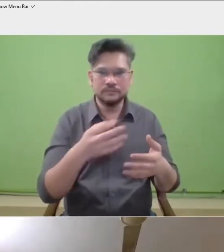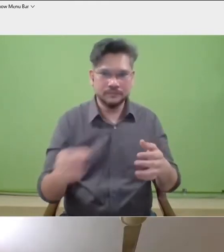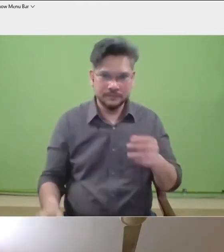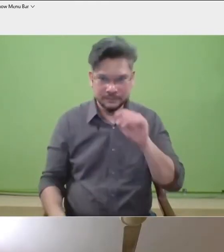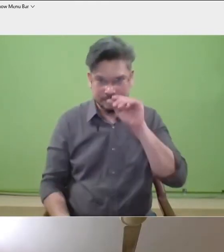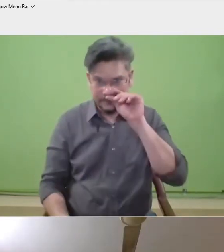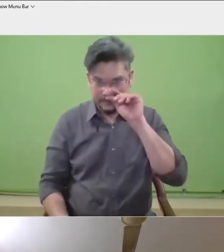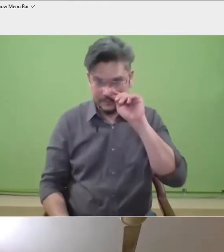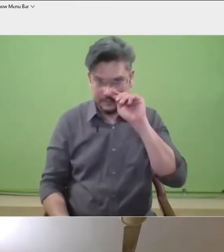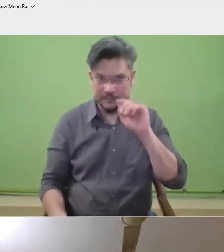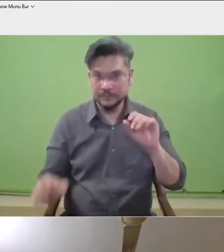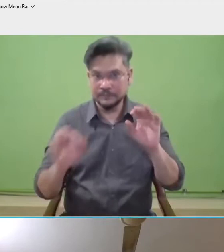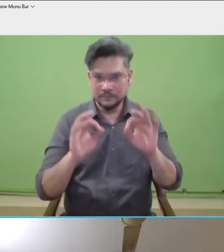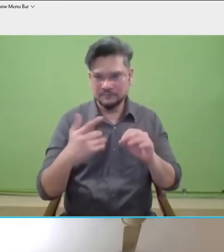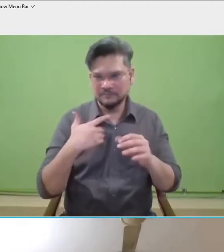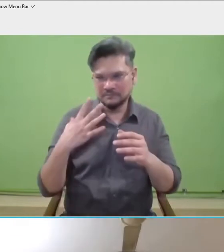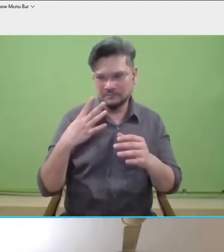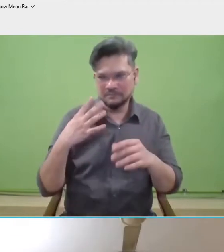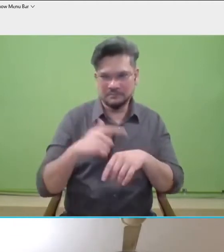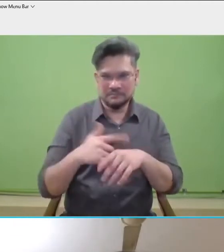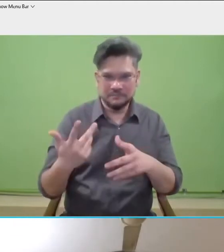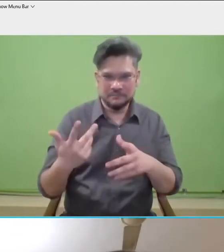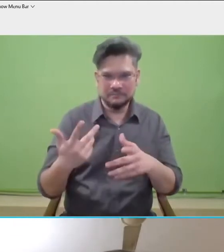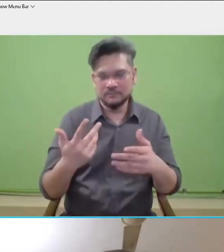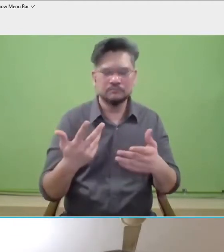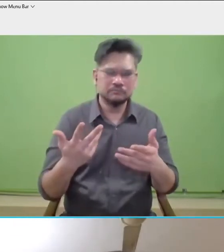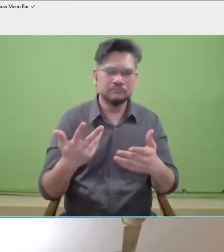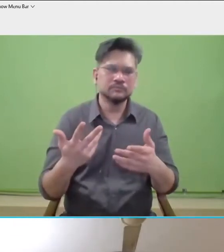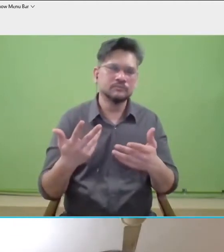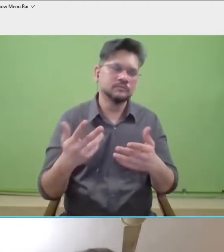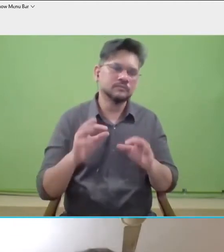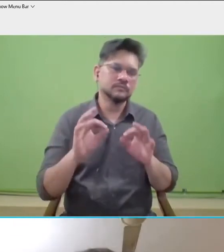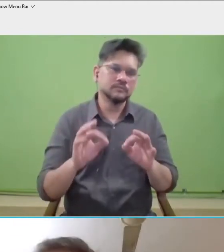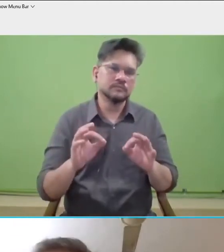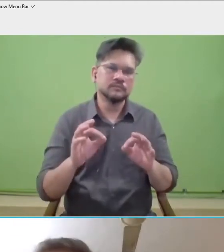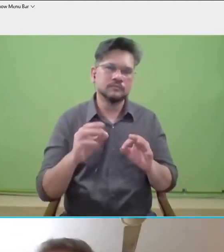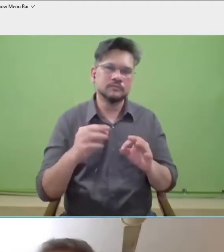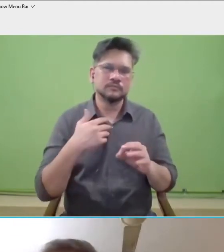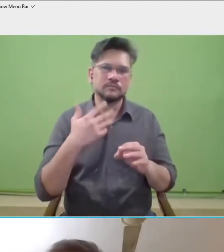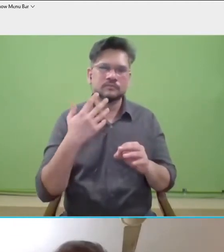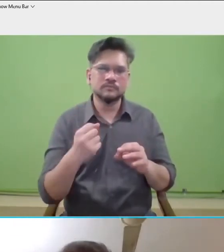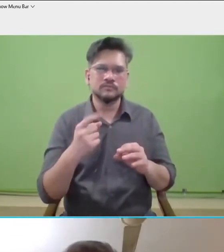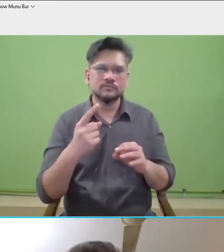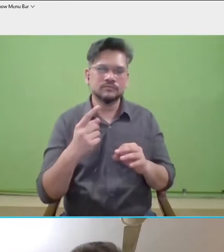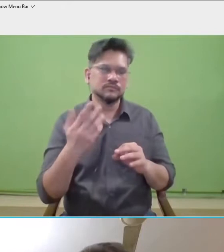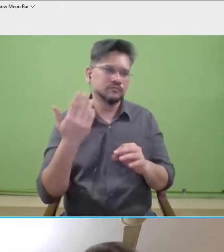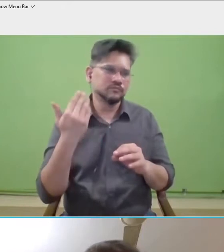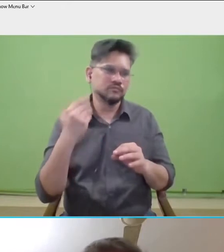Tanmoy while we wait I just wanted to mention about a question that was asked in one of